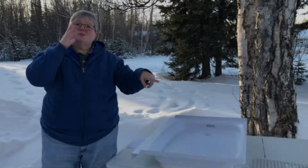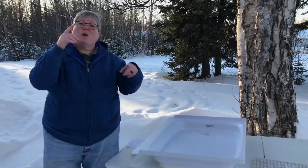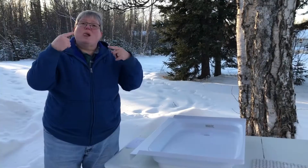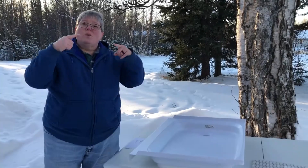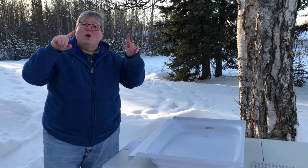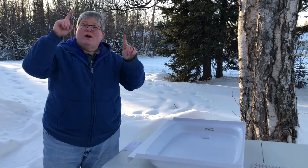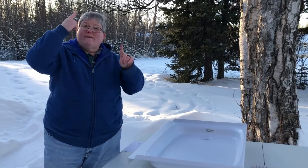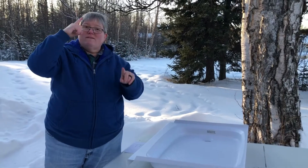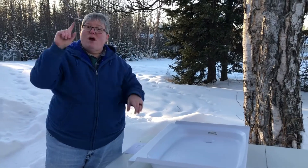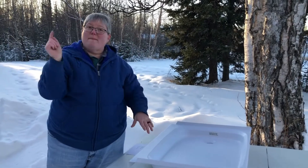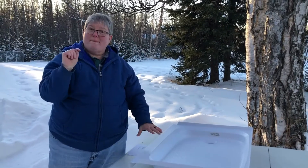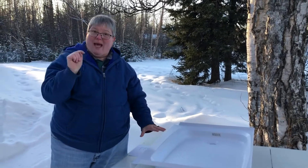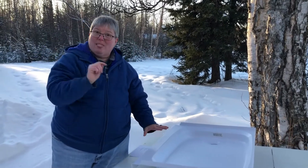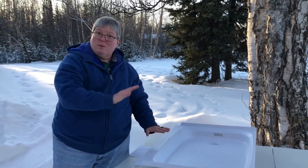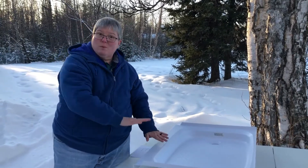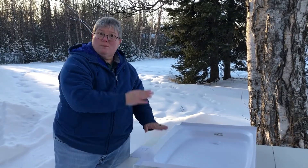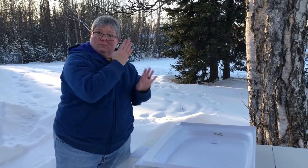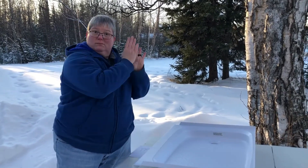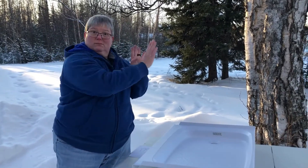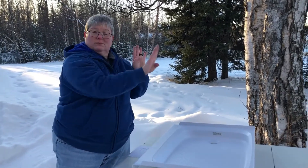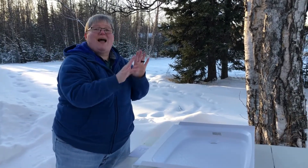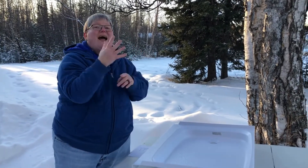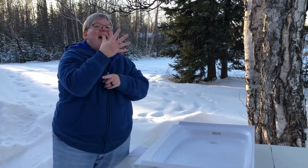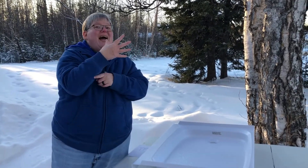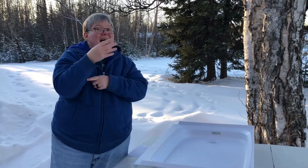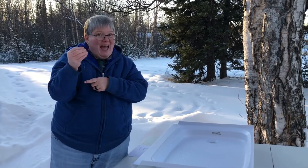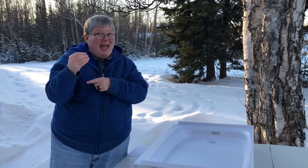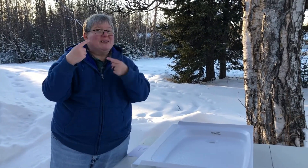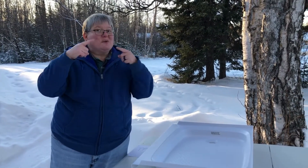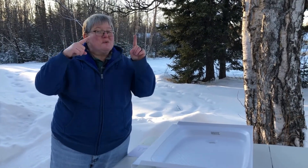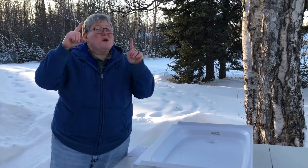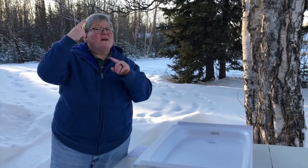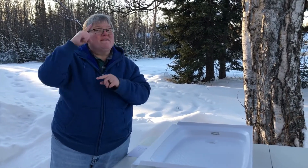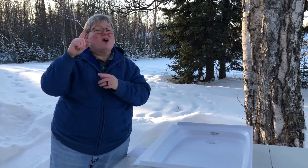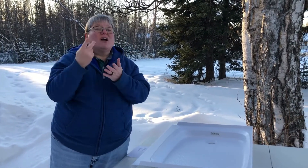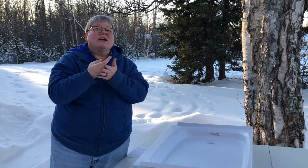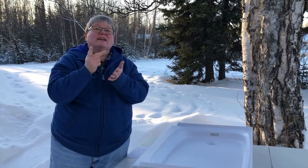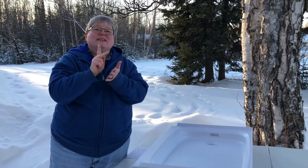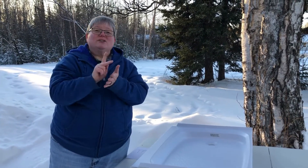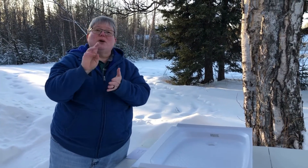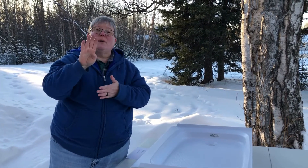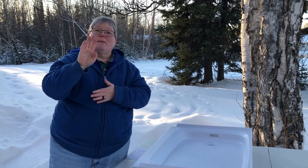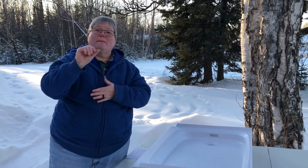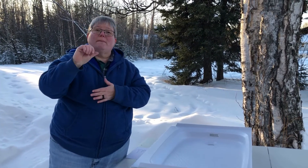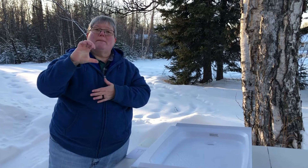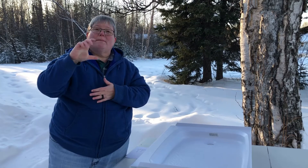This would work for the bathroom around the wall and also work for the kitchen backsplash.